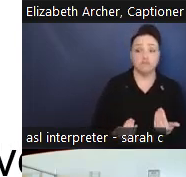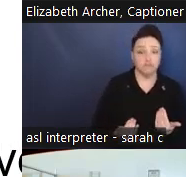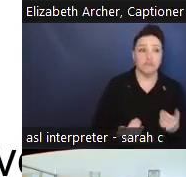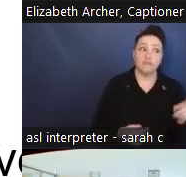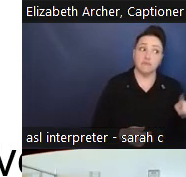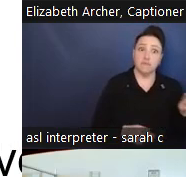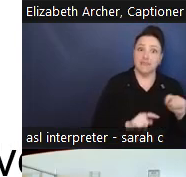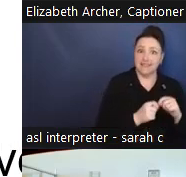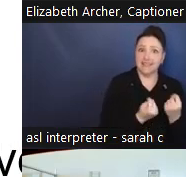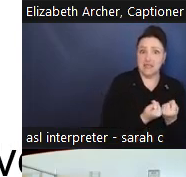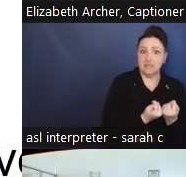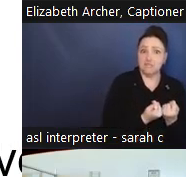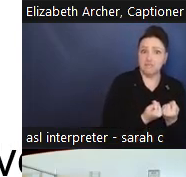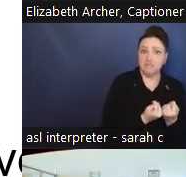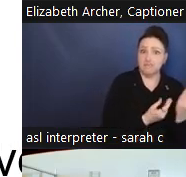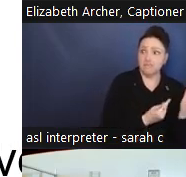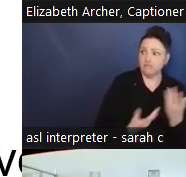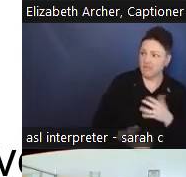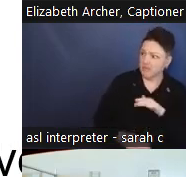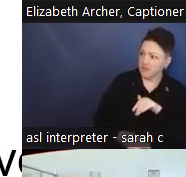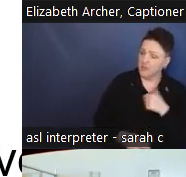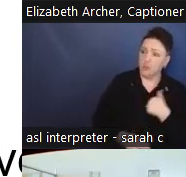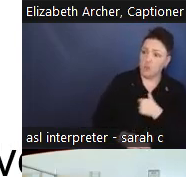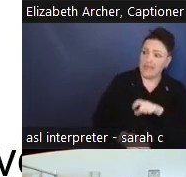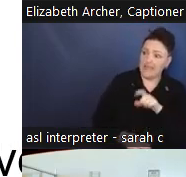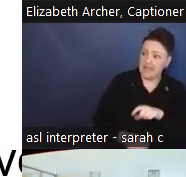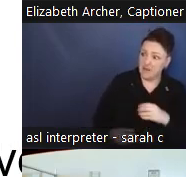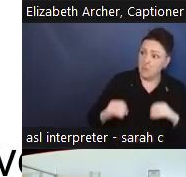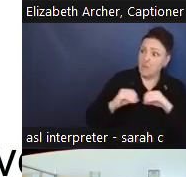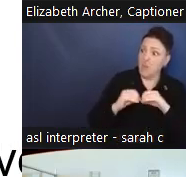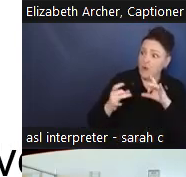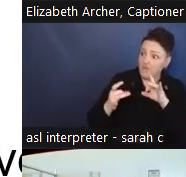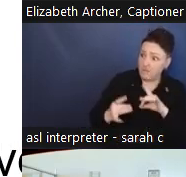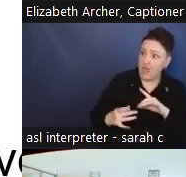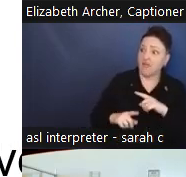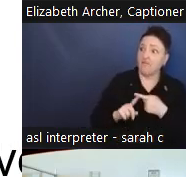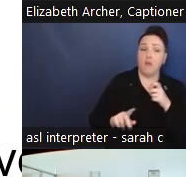hear from more people what's going on when it comes to the policies around the public health